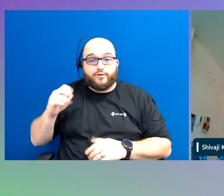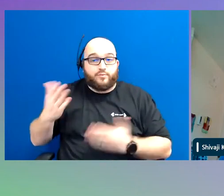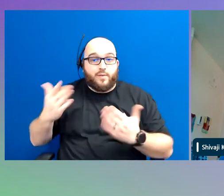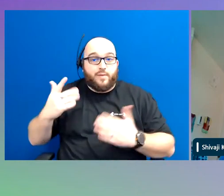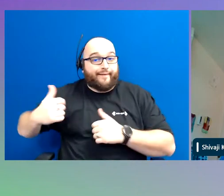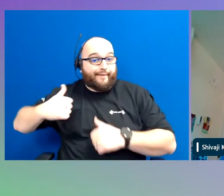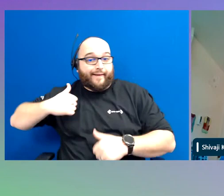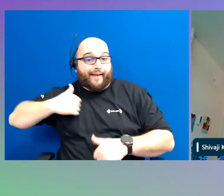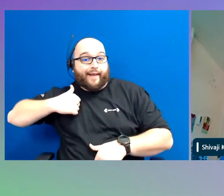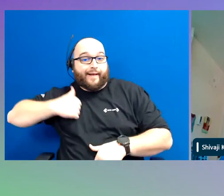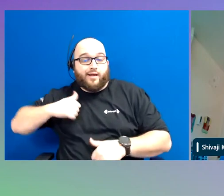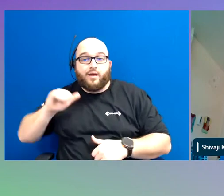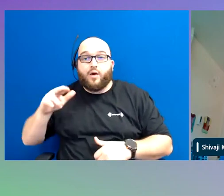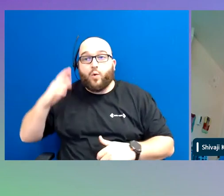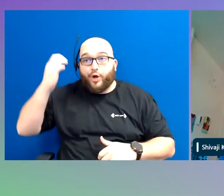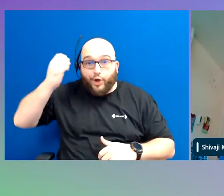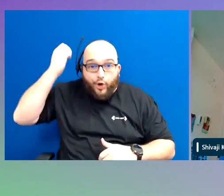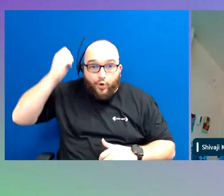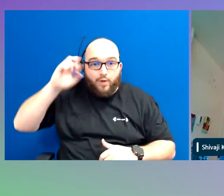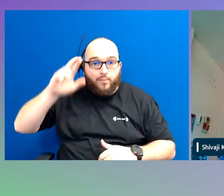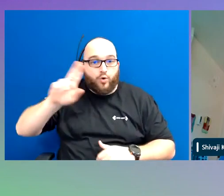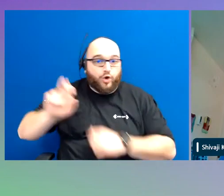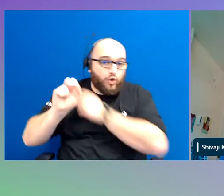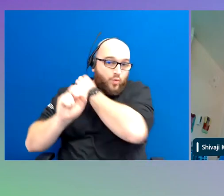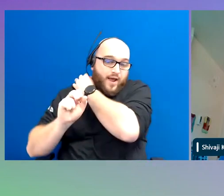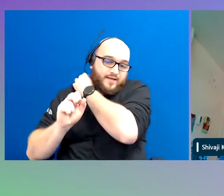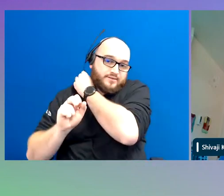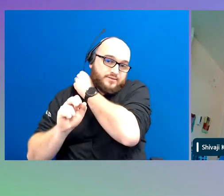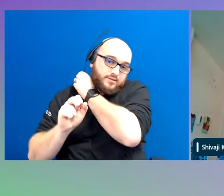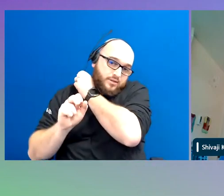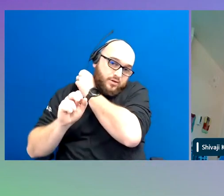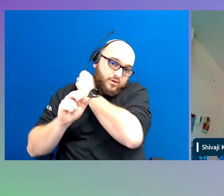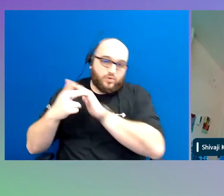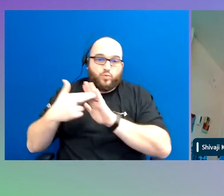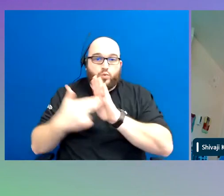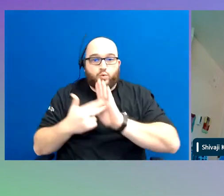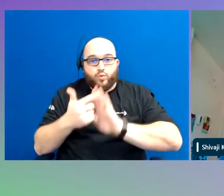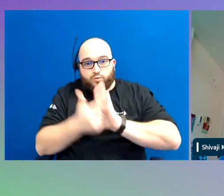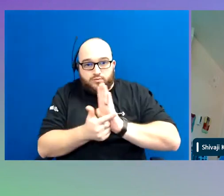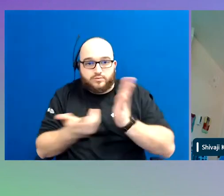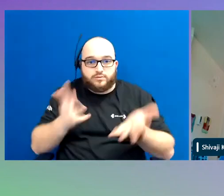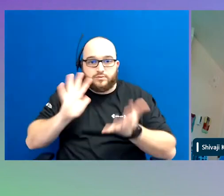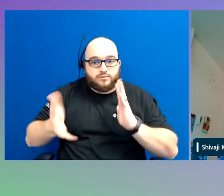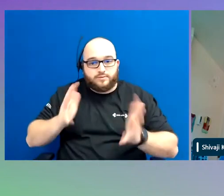regulations or European regulations as. Well thank you